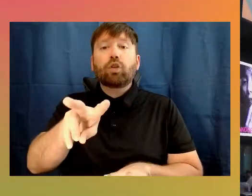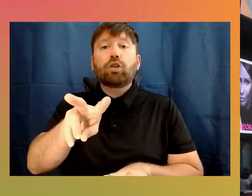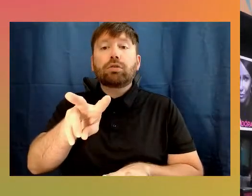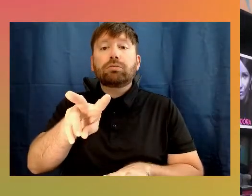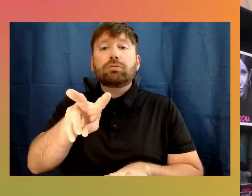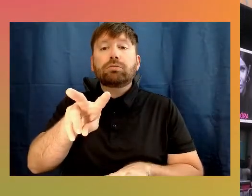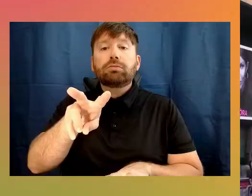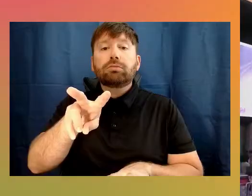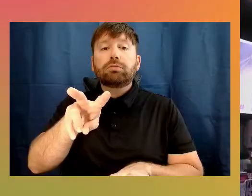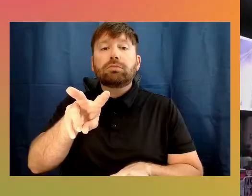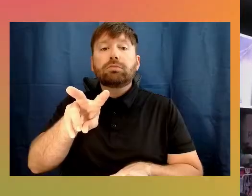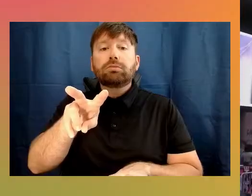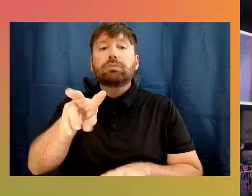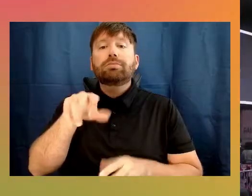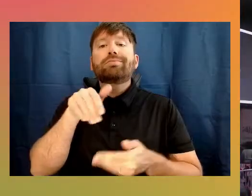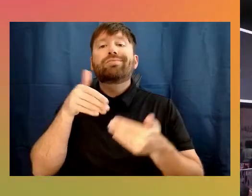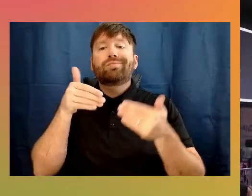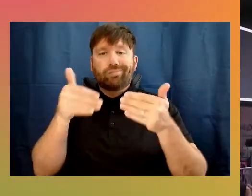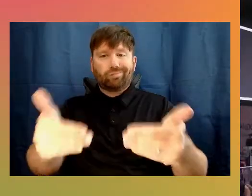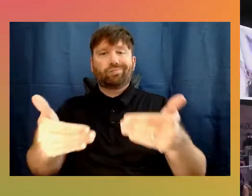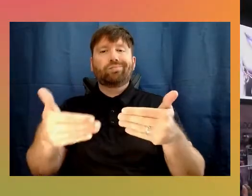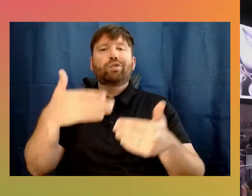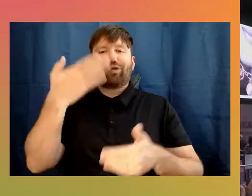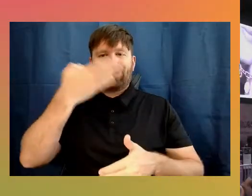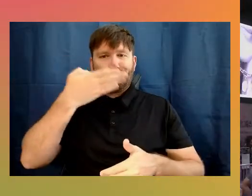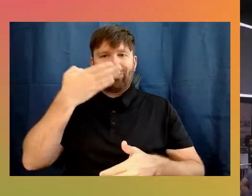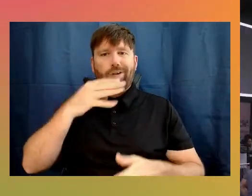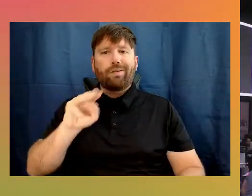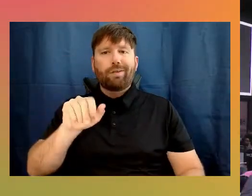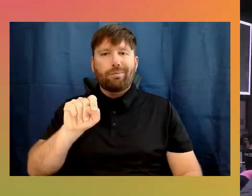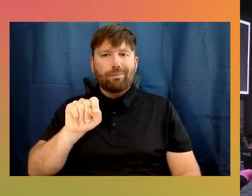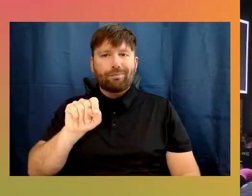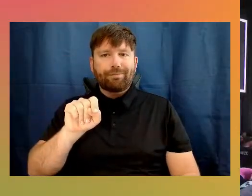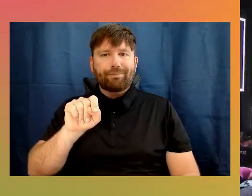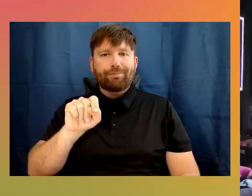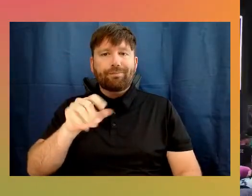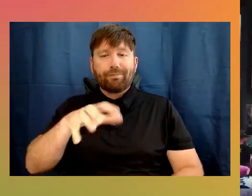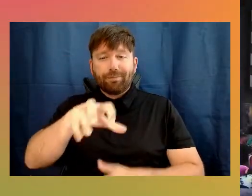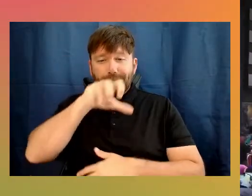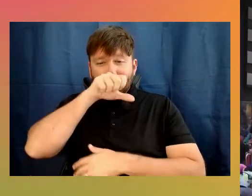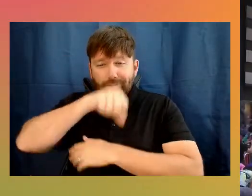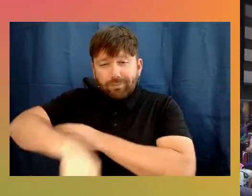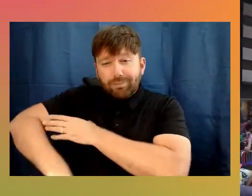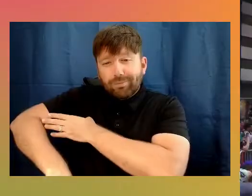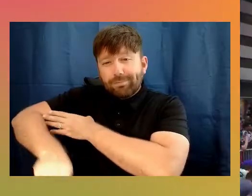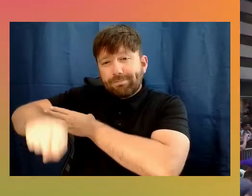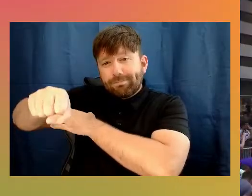FULL EXHALE OUT.